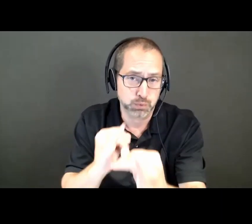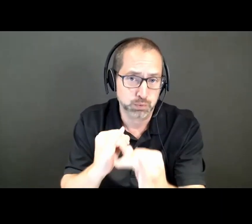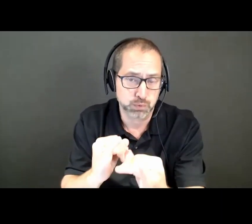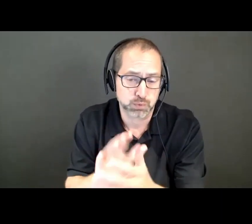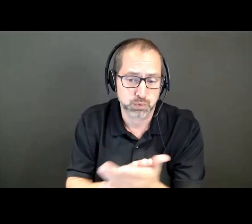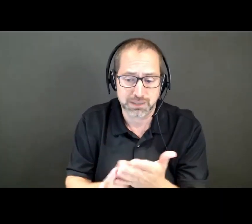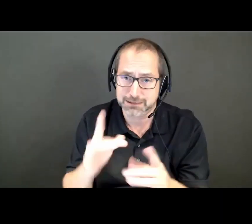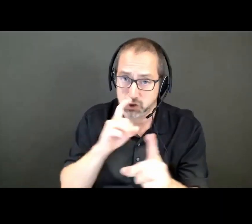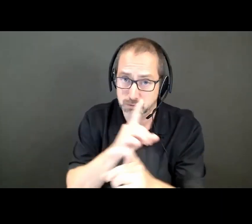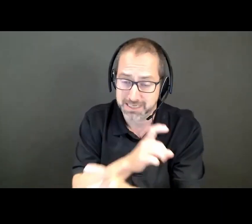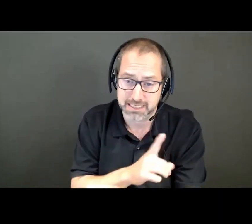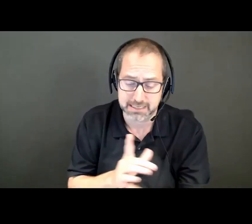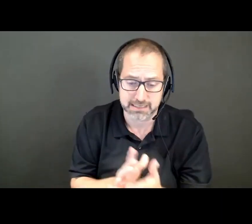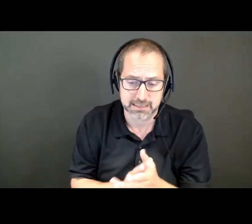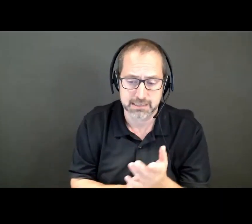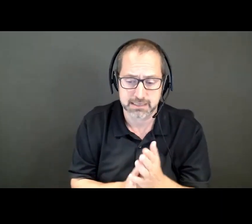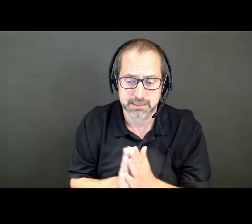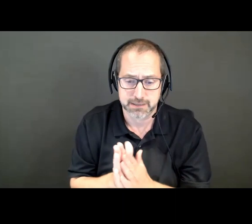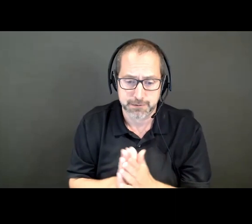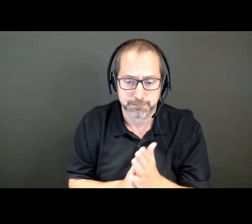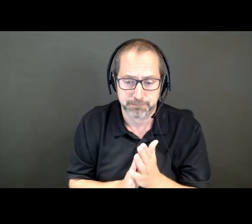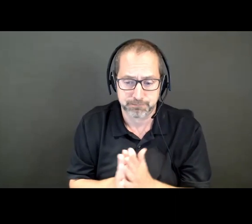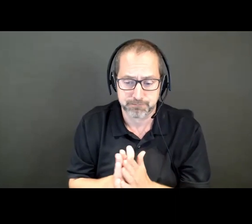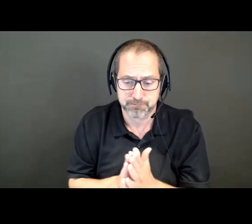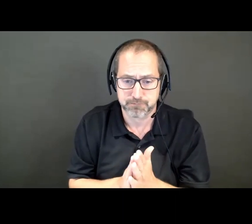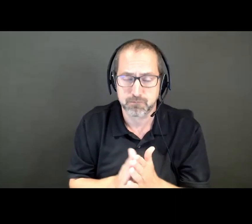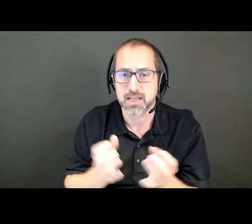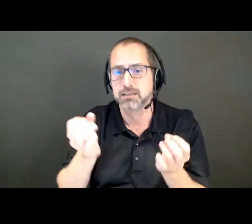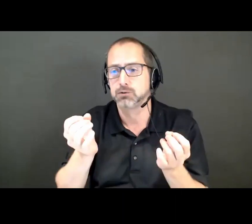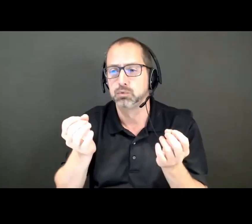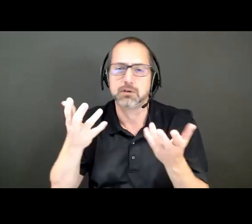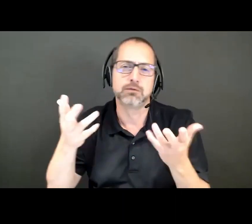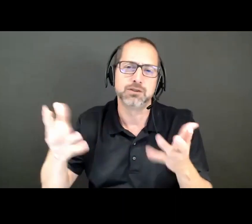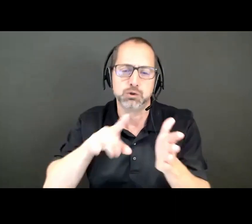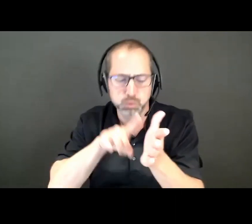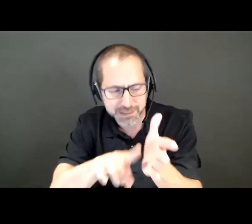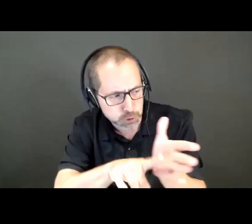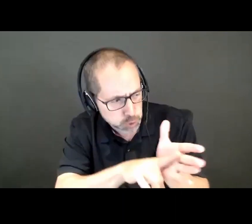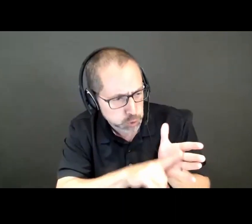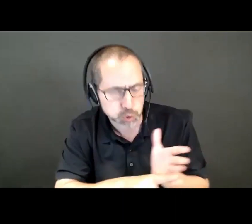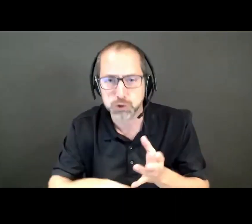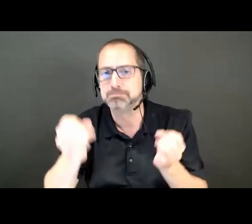because many researchers have done, let's say, to measure or starting from one of the